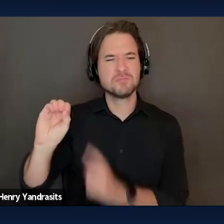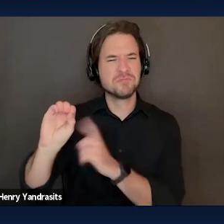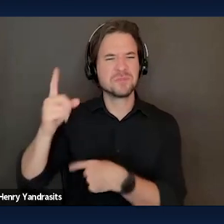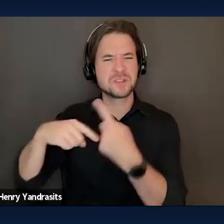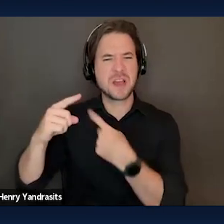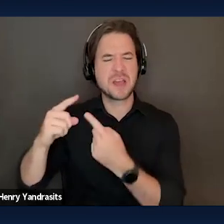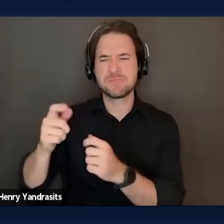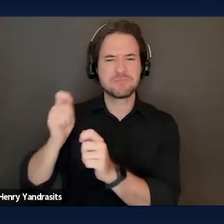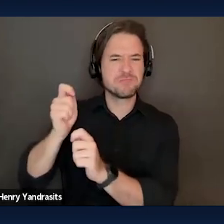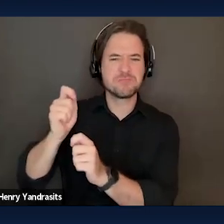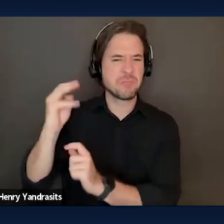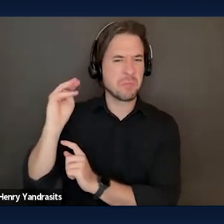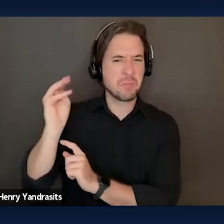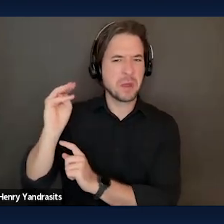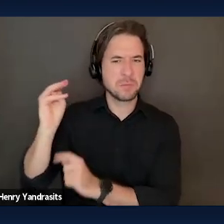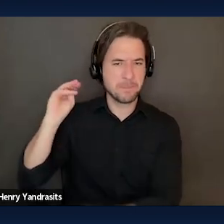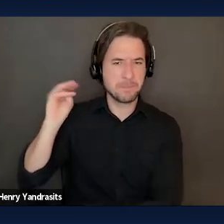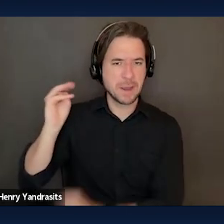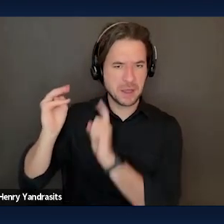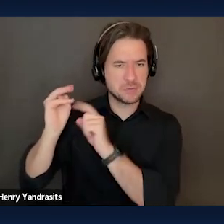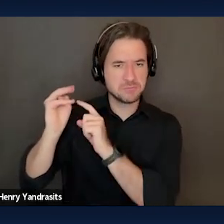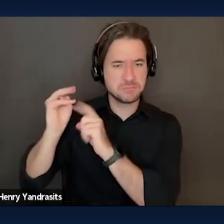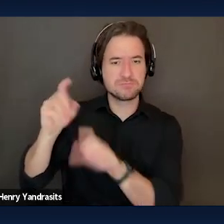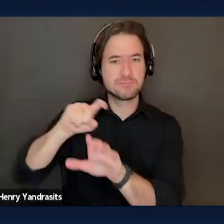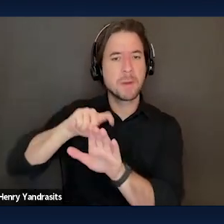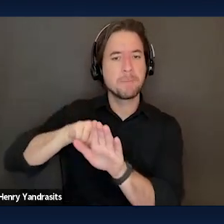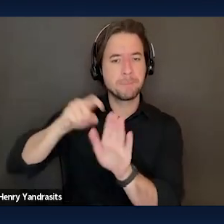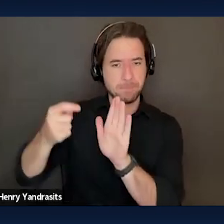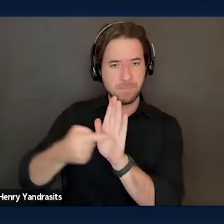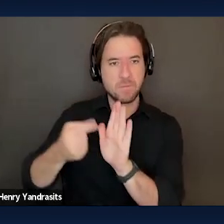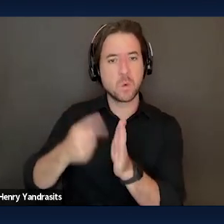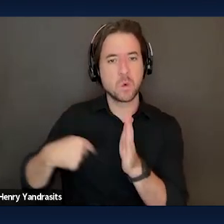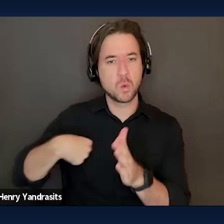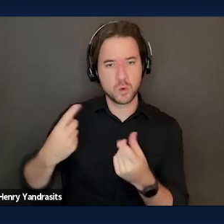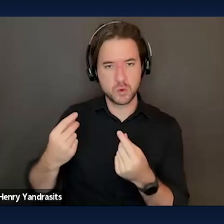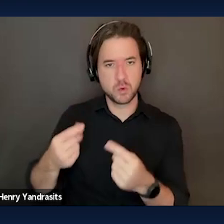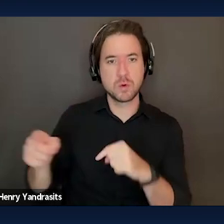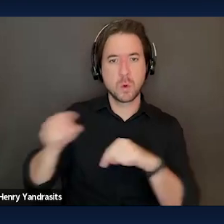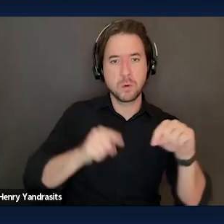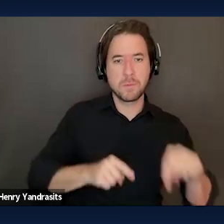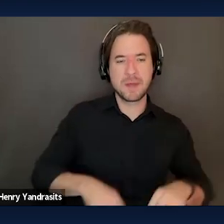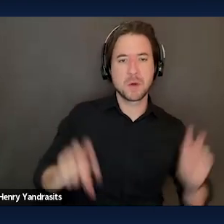as a metaphor for what we're doing dates back to… a quotation that is often attributed to him.